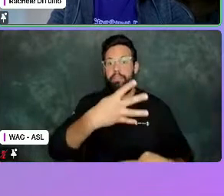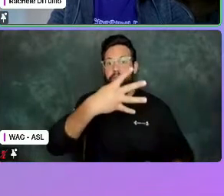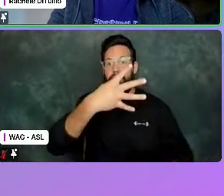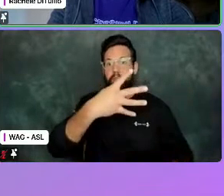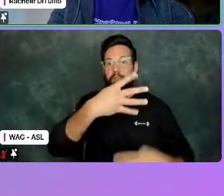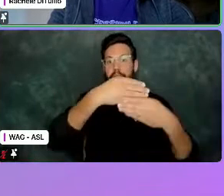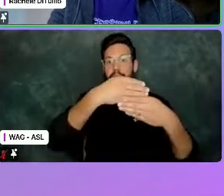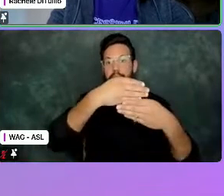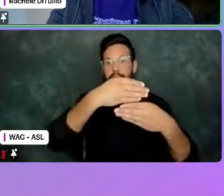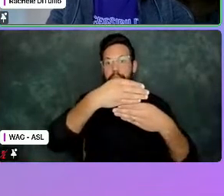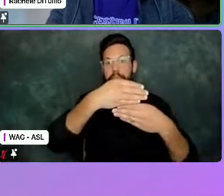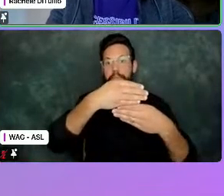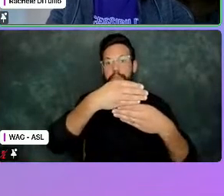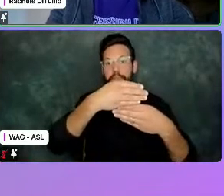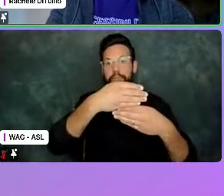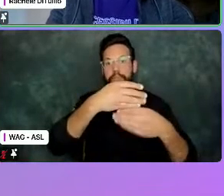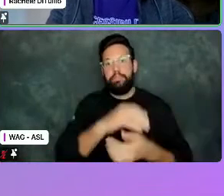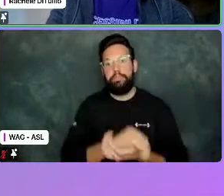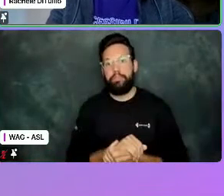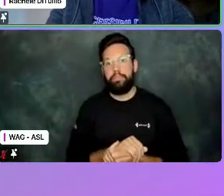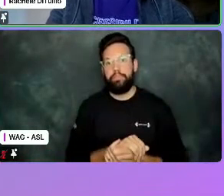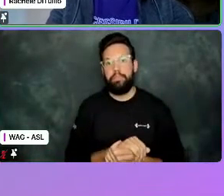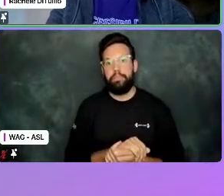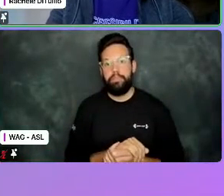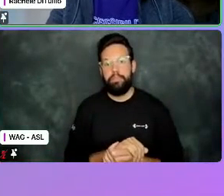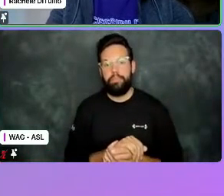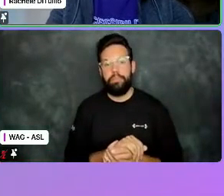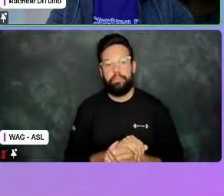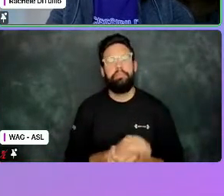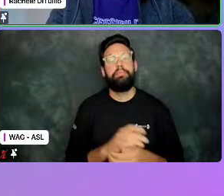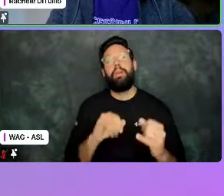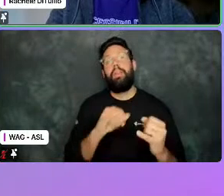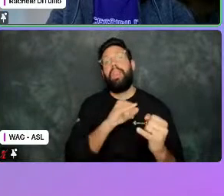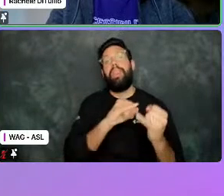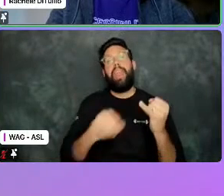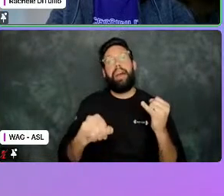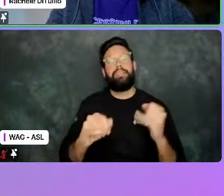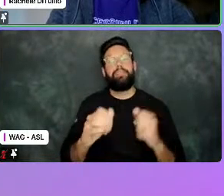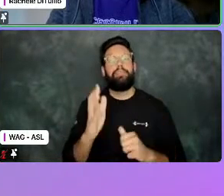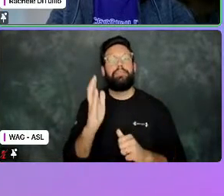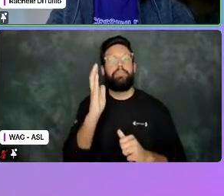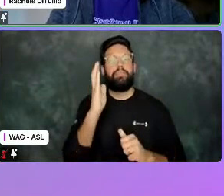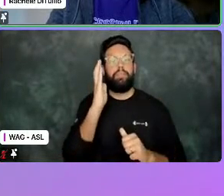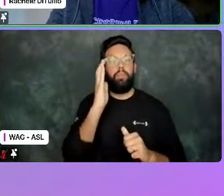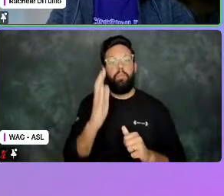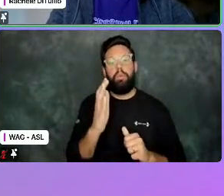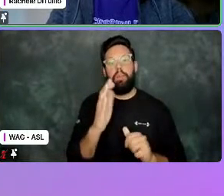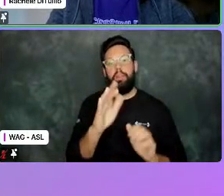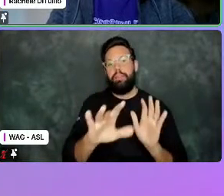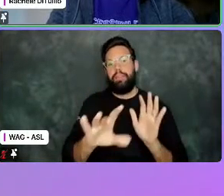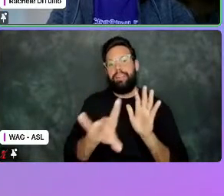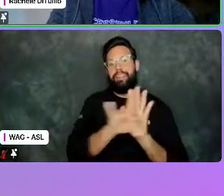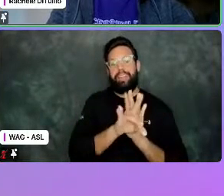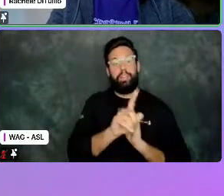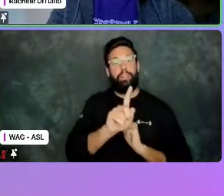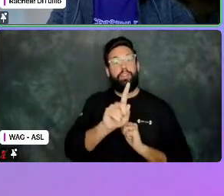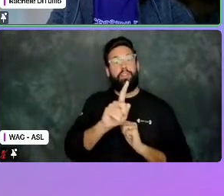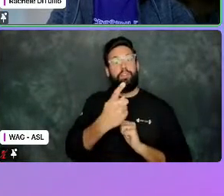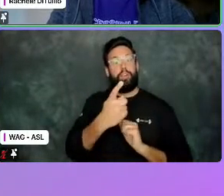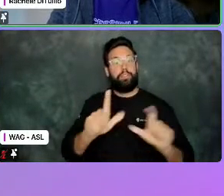an option, I just click enter. So then it tells us that cat's murking star, and the selected option is